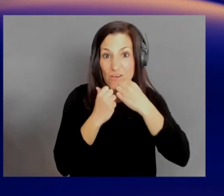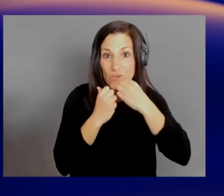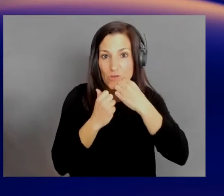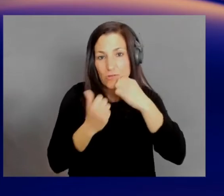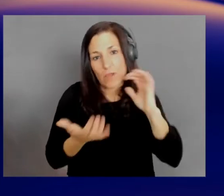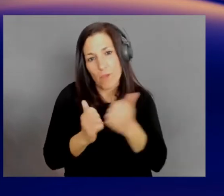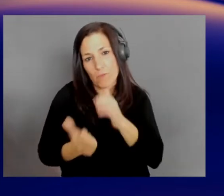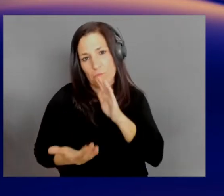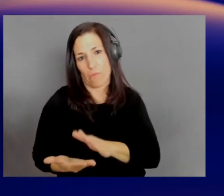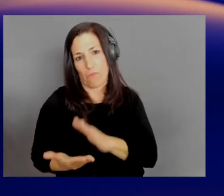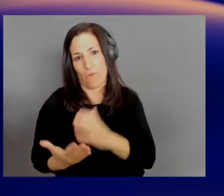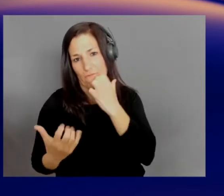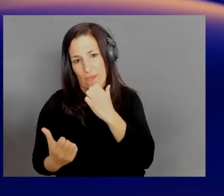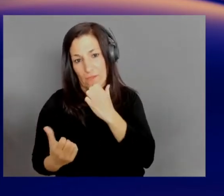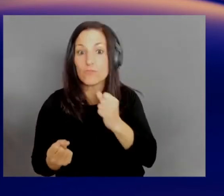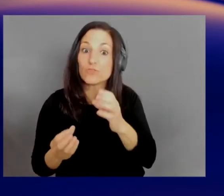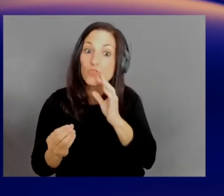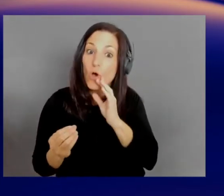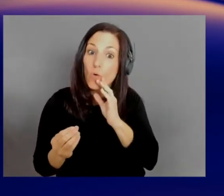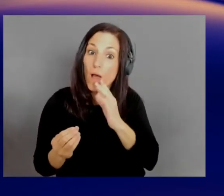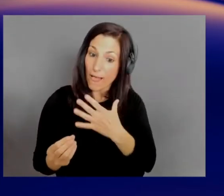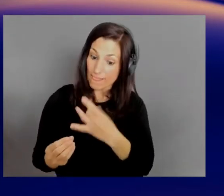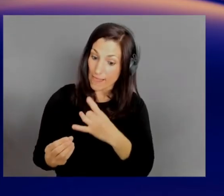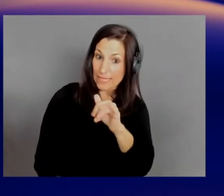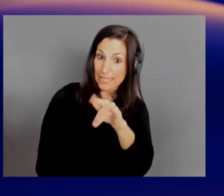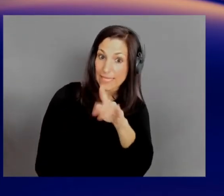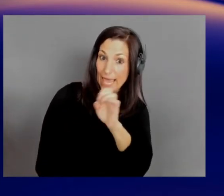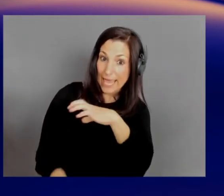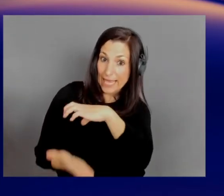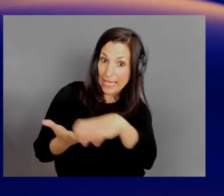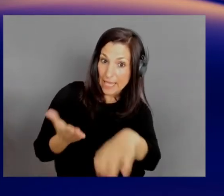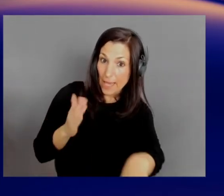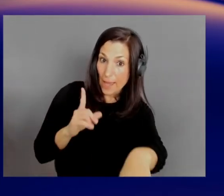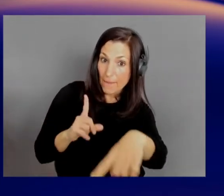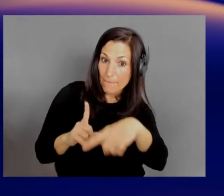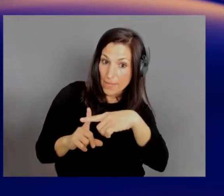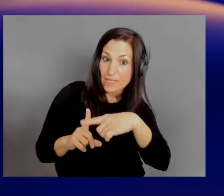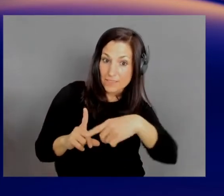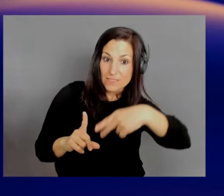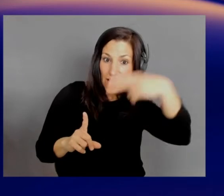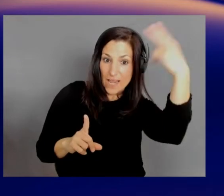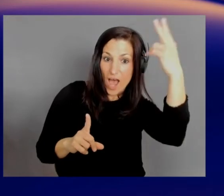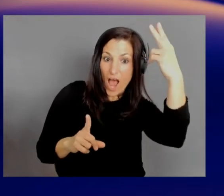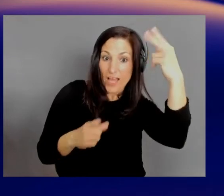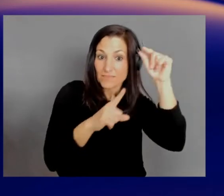I can also target my high-value customers that also enjoy some cake. That one doesn't make me feel so good,